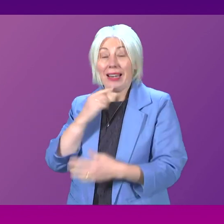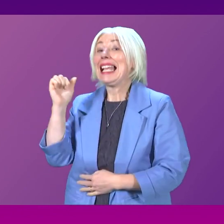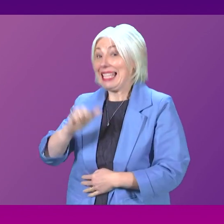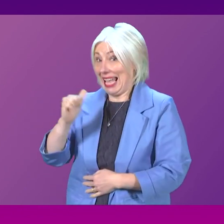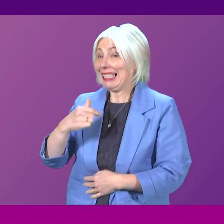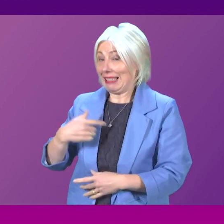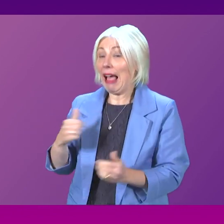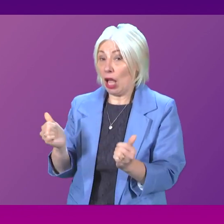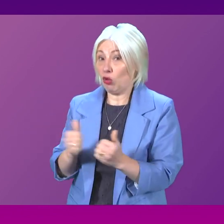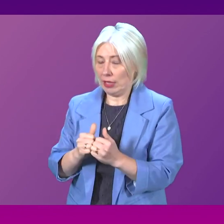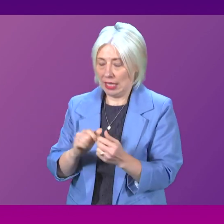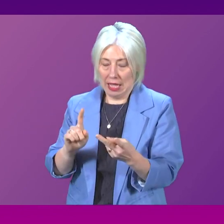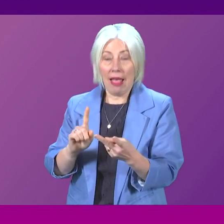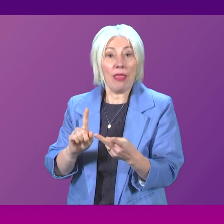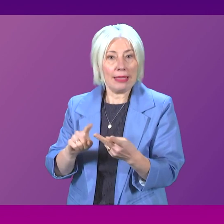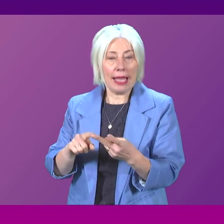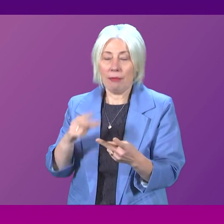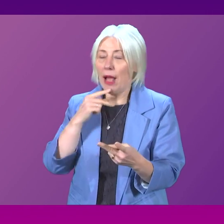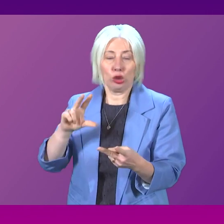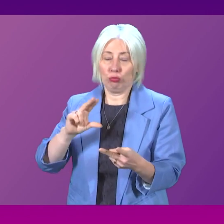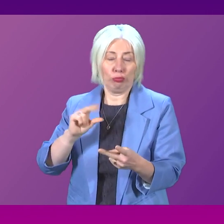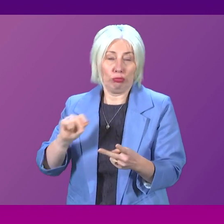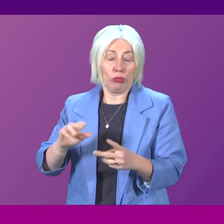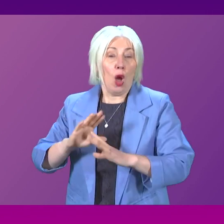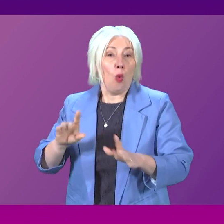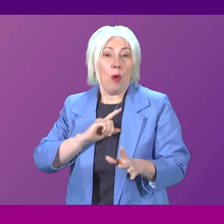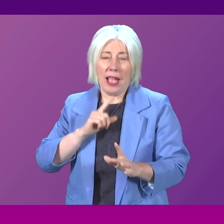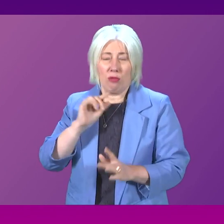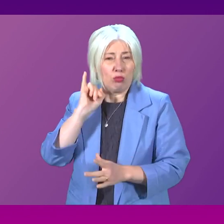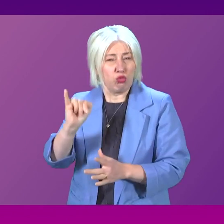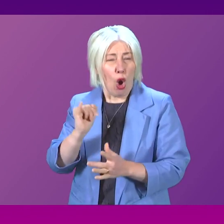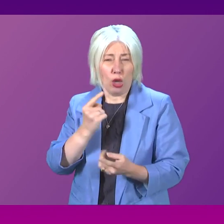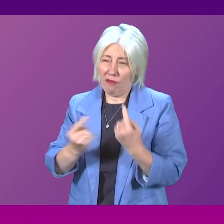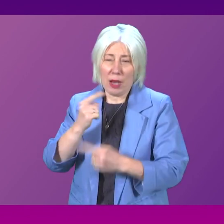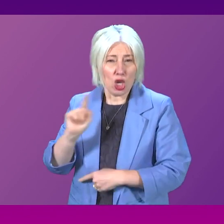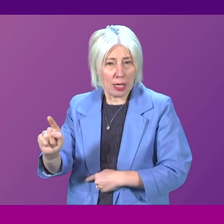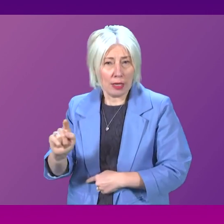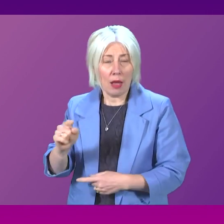The second part of his question is a mischaracterisation of the position, perhaps evidenced by the